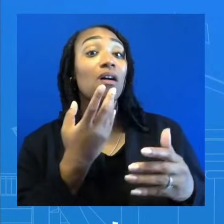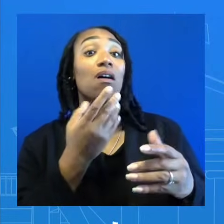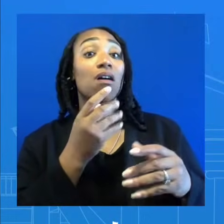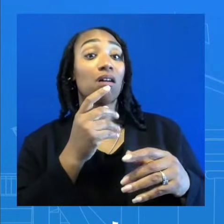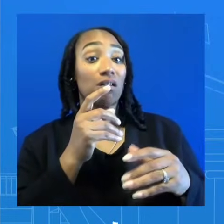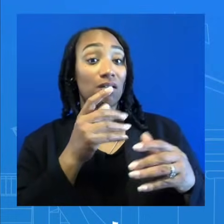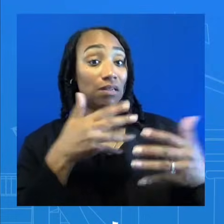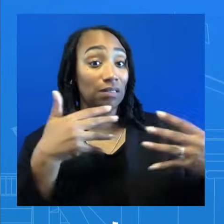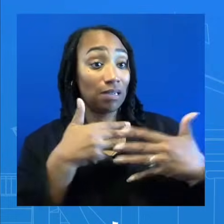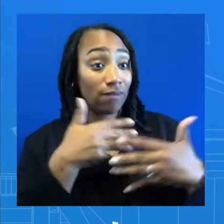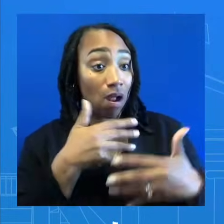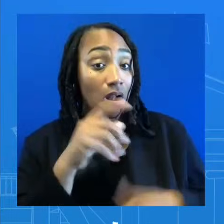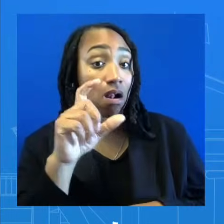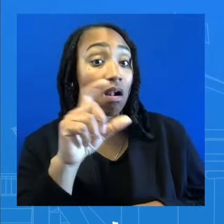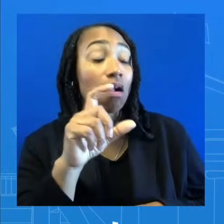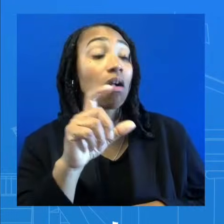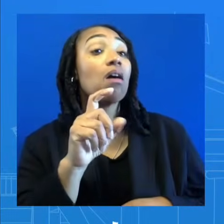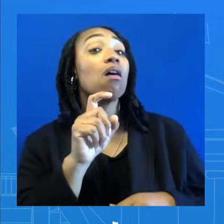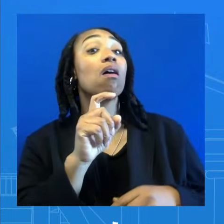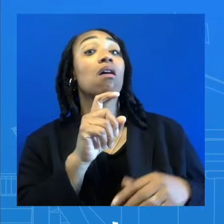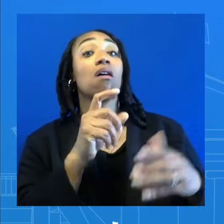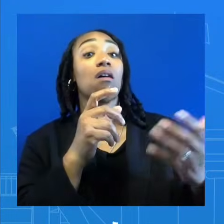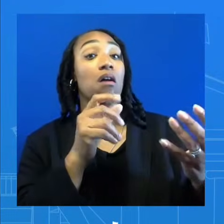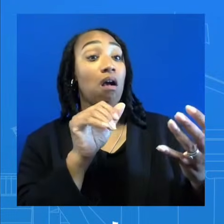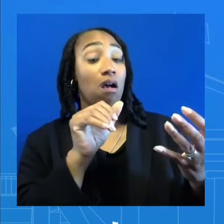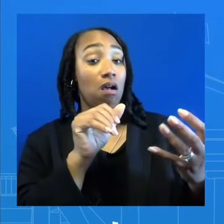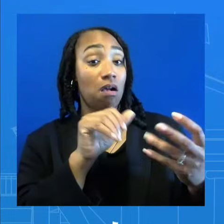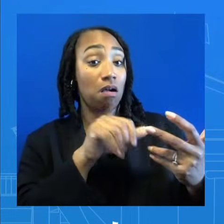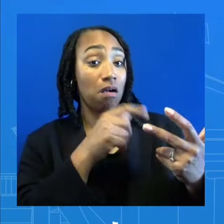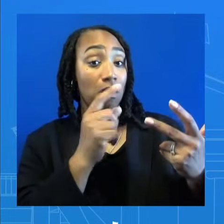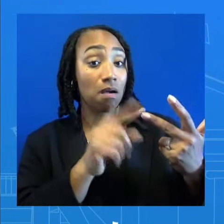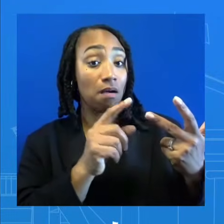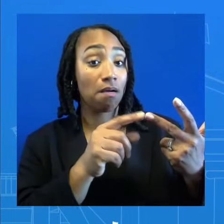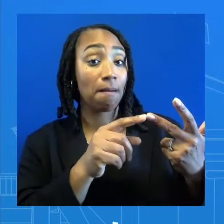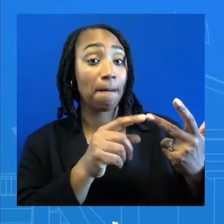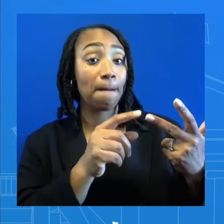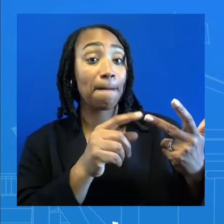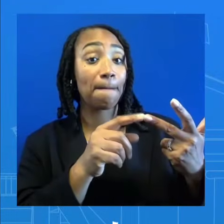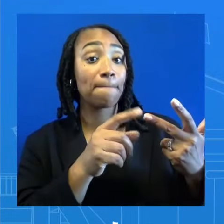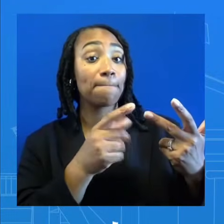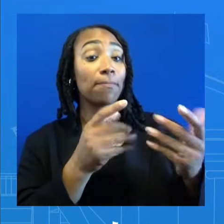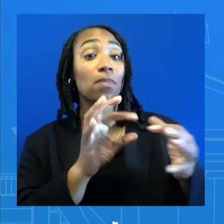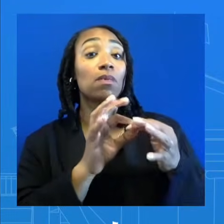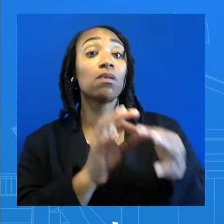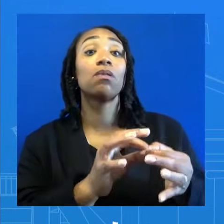as well -- or talking about coming up with a way forward in protecting communities.